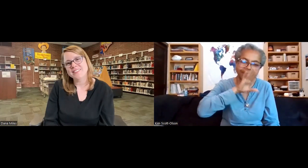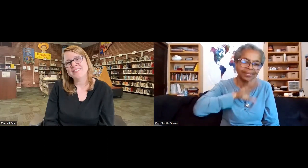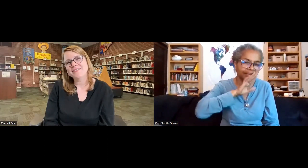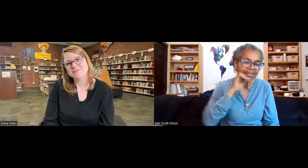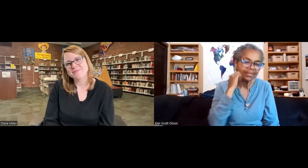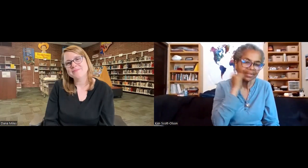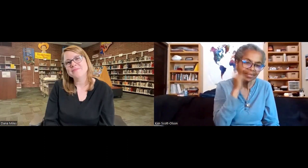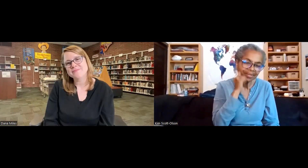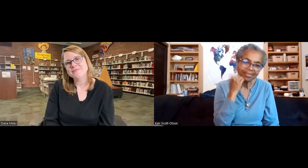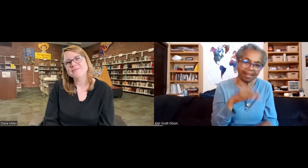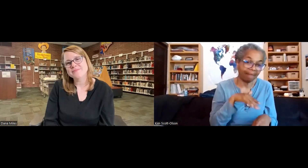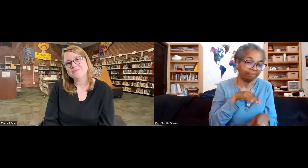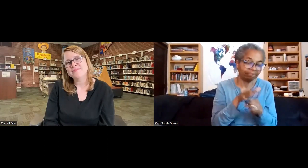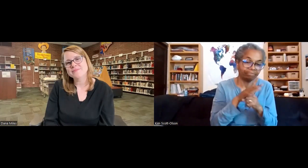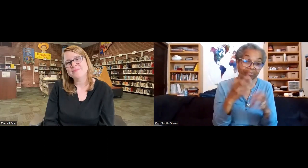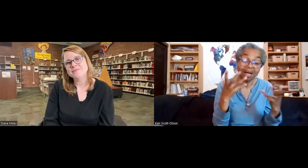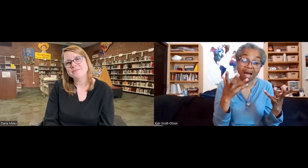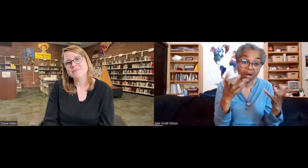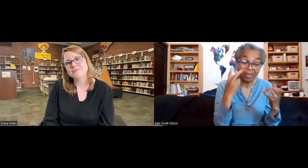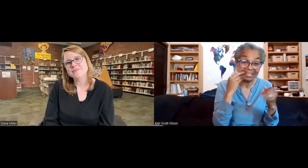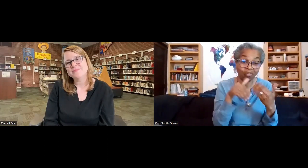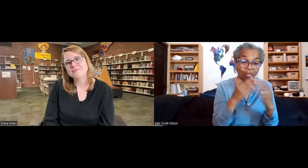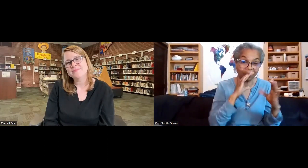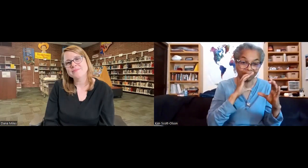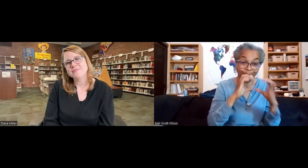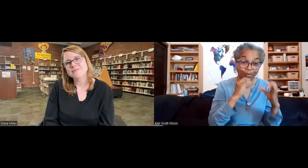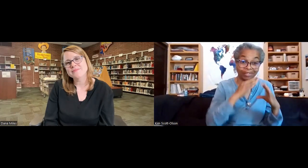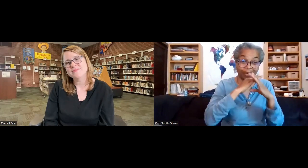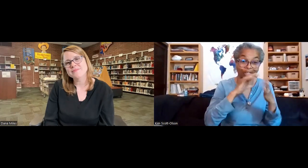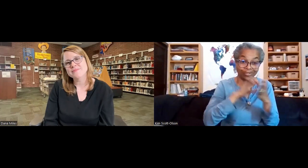Daily barriers and frustrations. Enough is enough, I want to see all